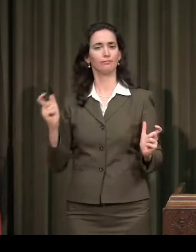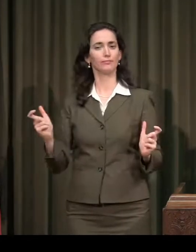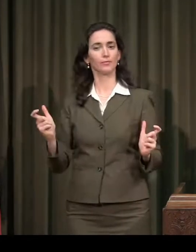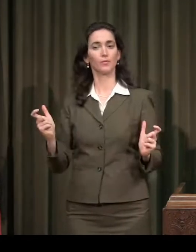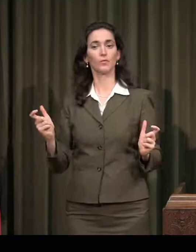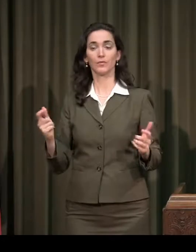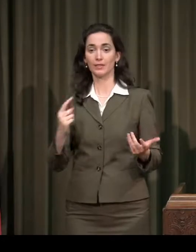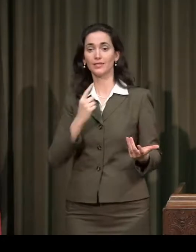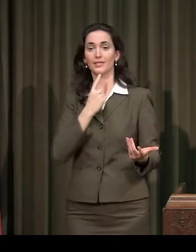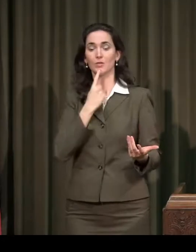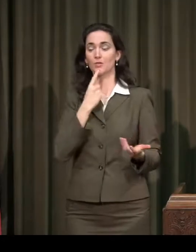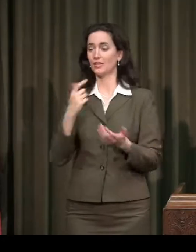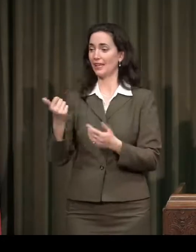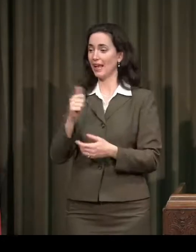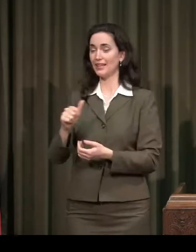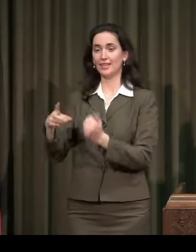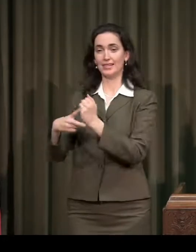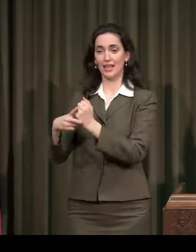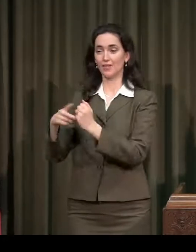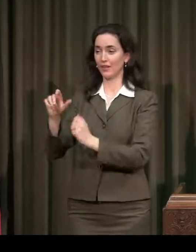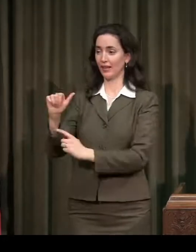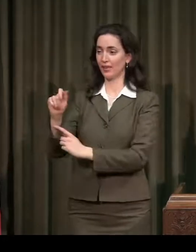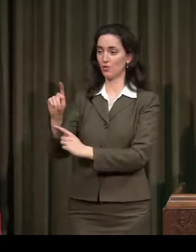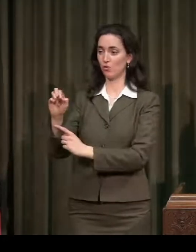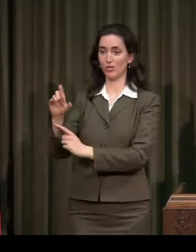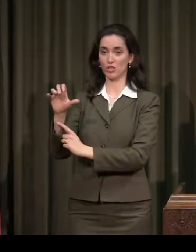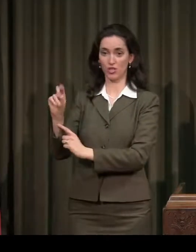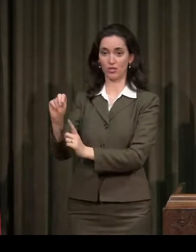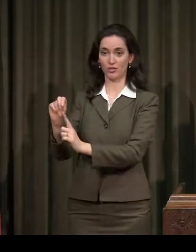attrition savings will be minuscule and